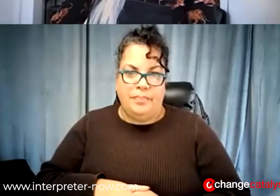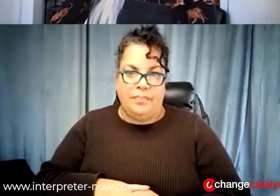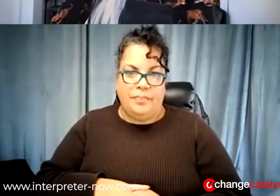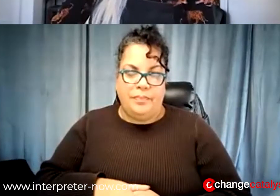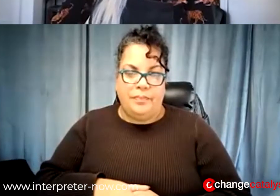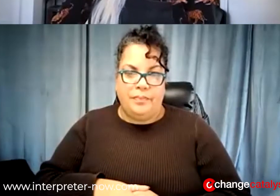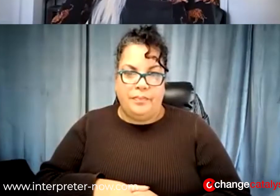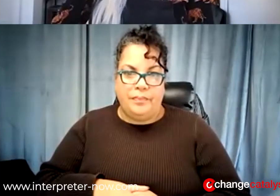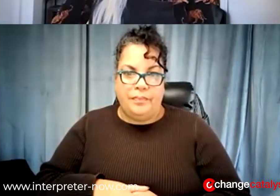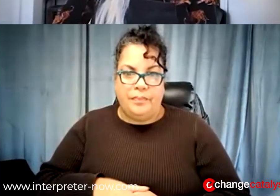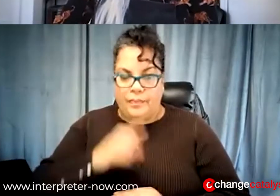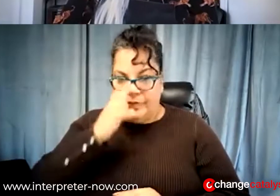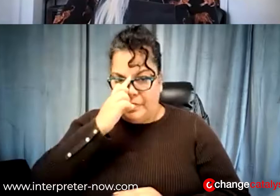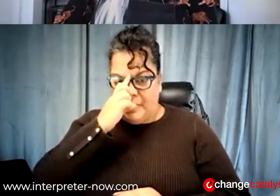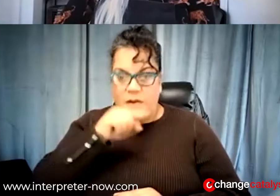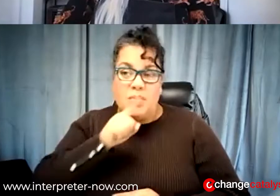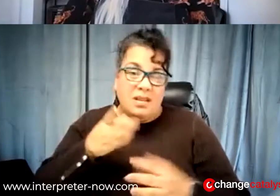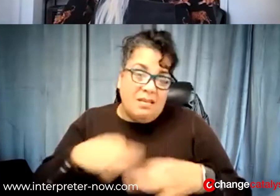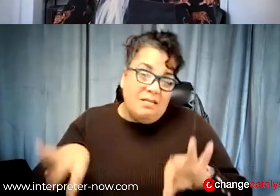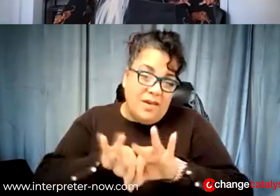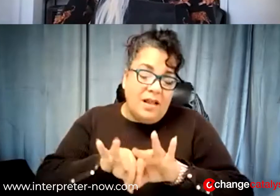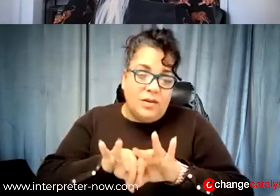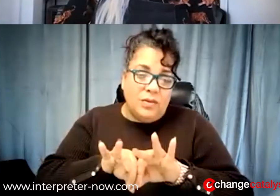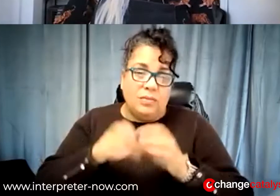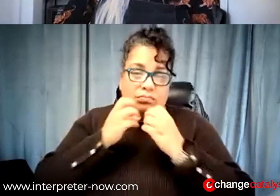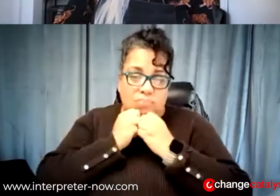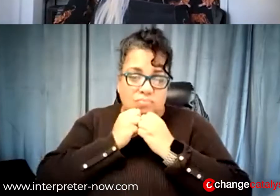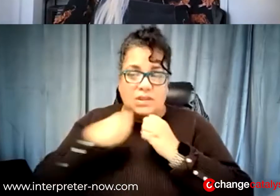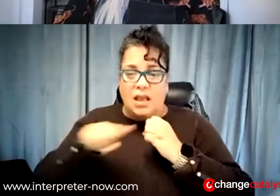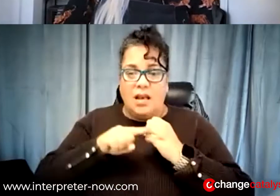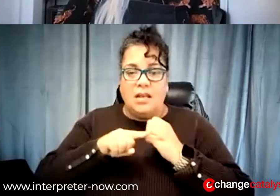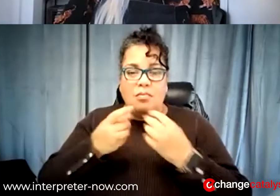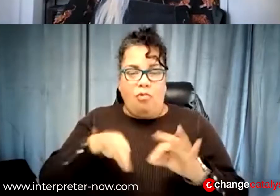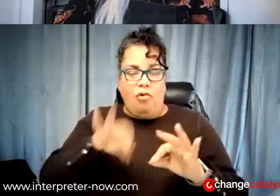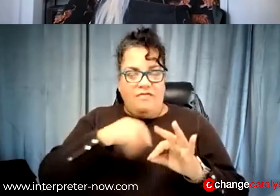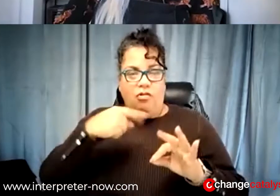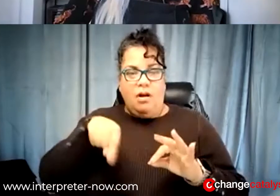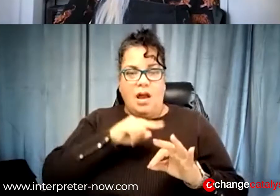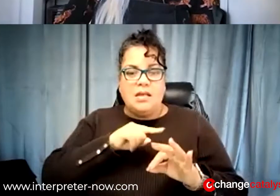But just the values that are really driving us along the way are all centered there.